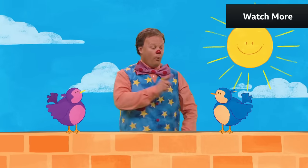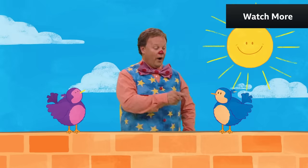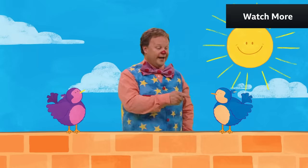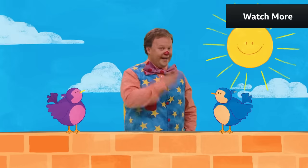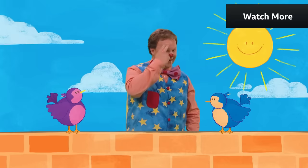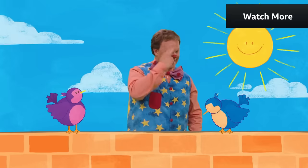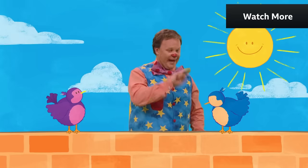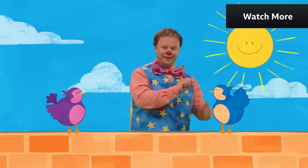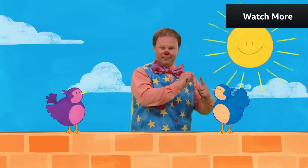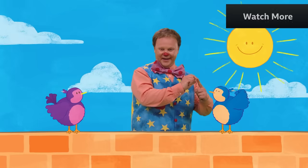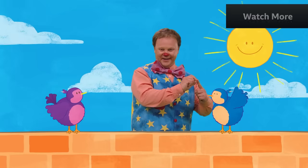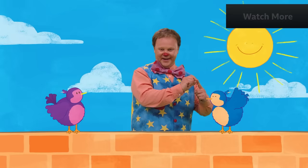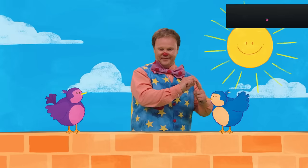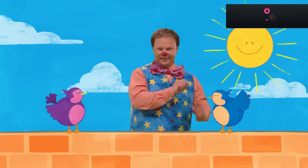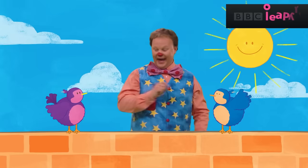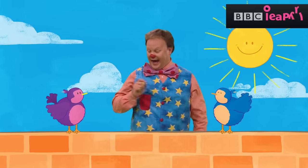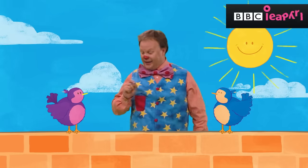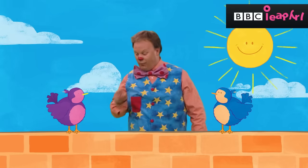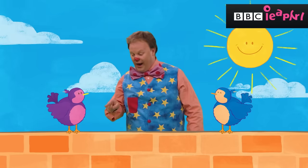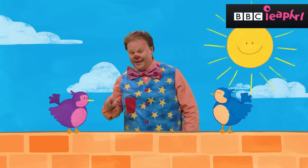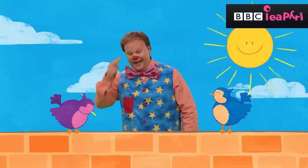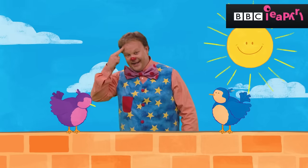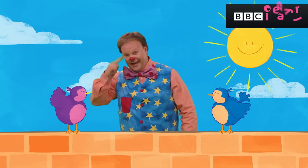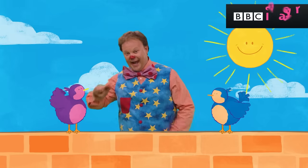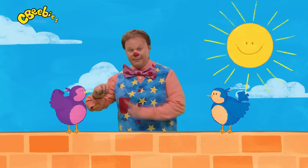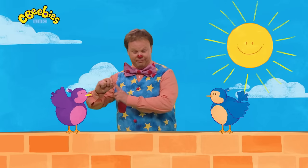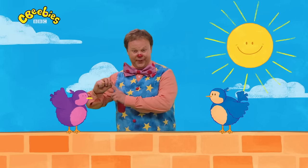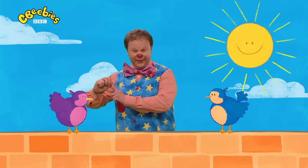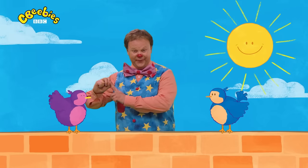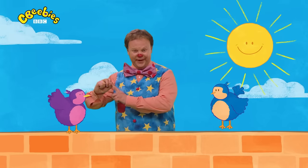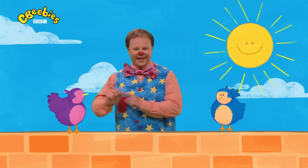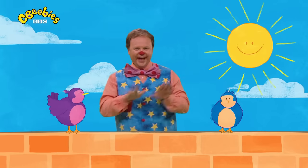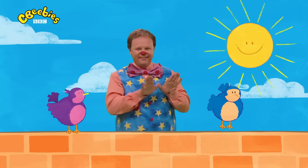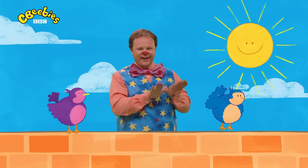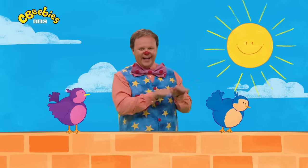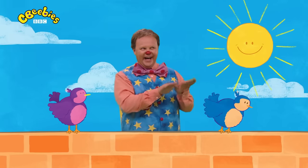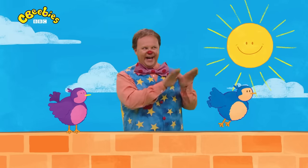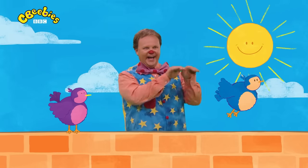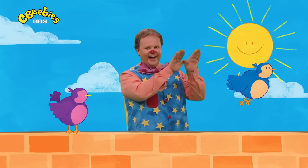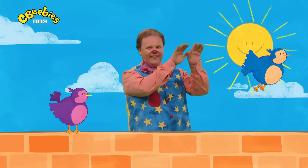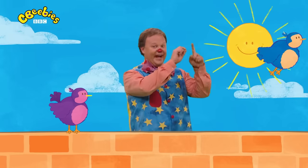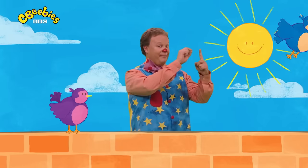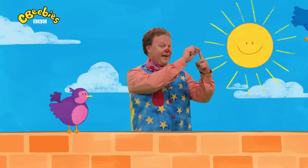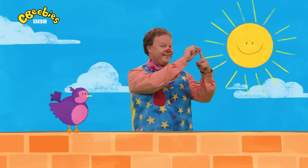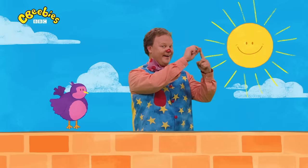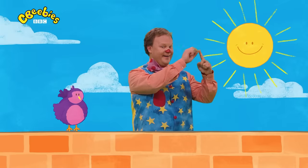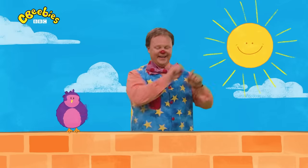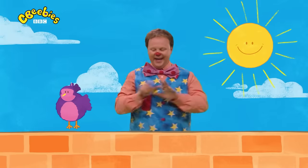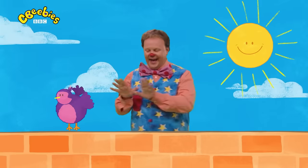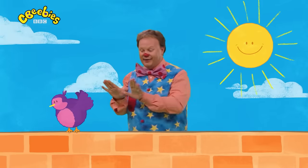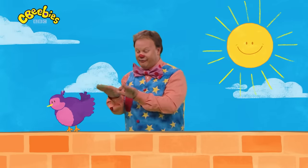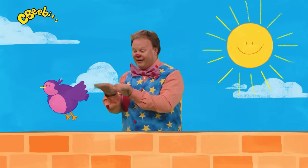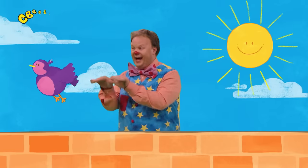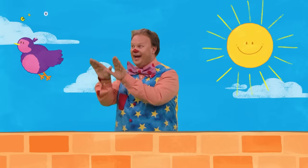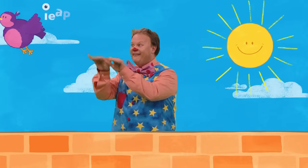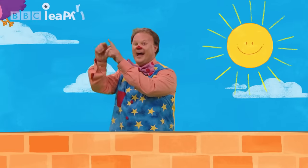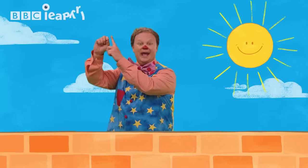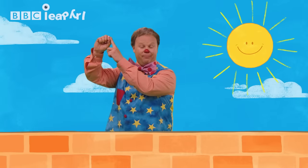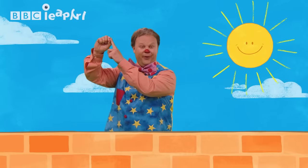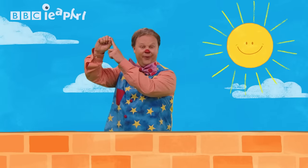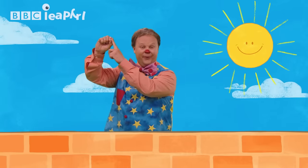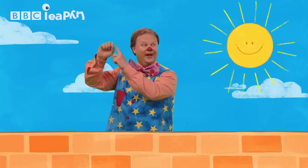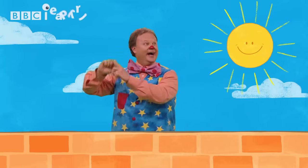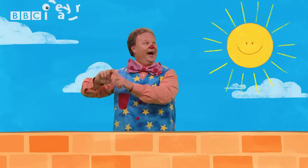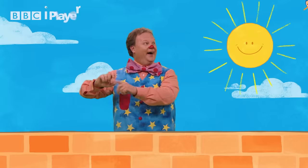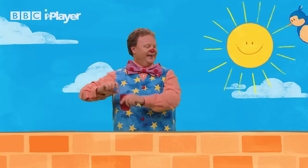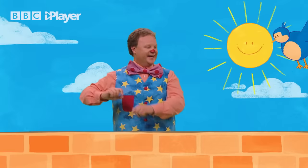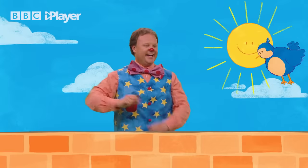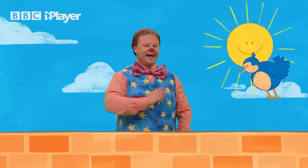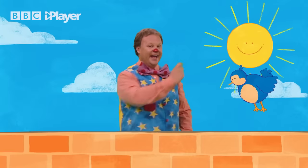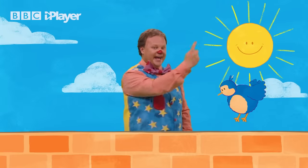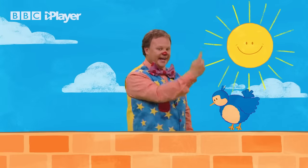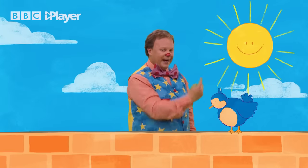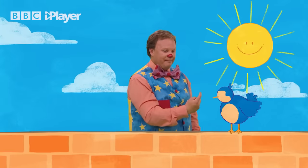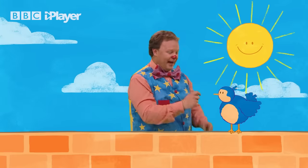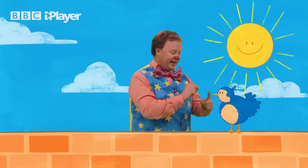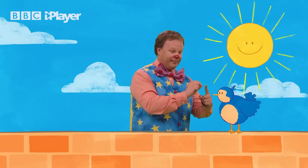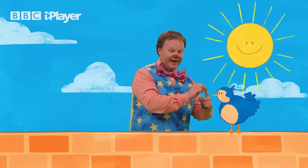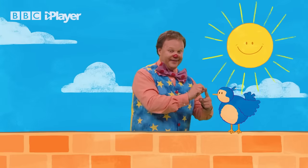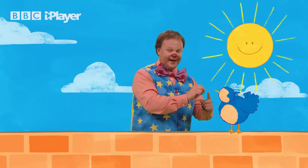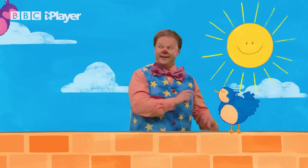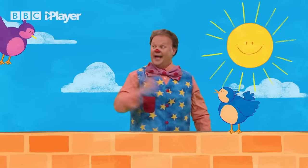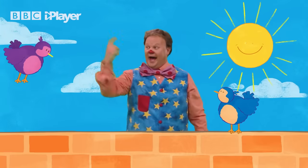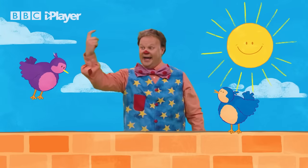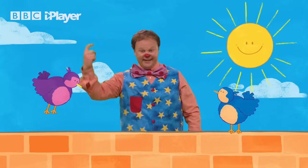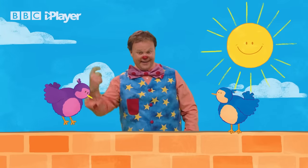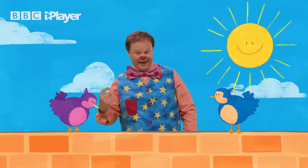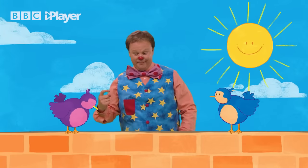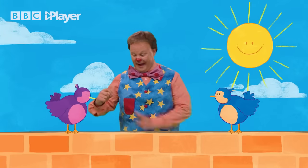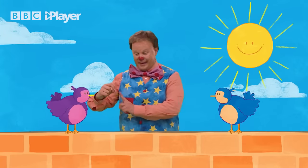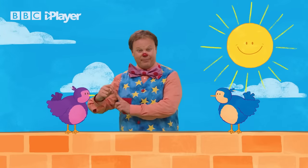one named peter and one named paul away peter and fly away paul come back peter and come back